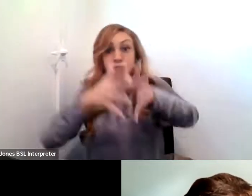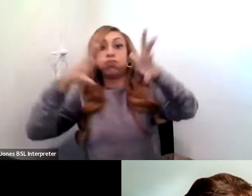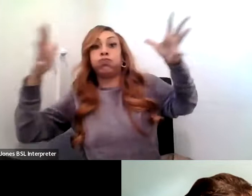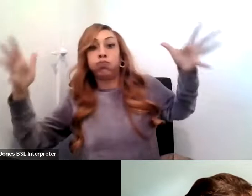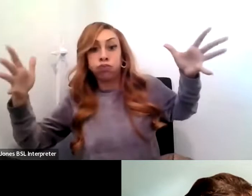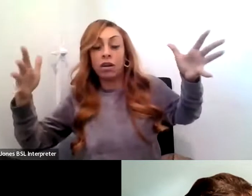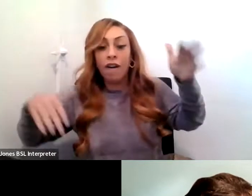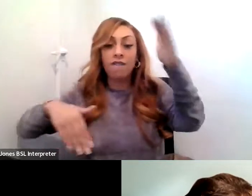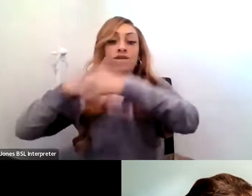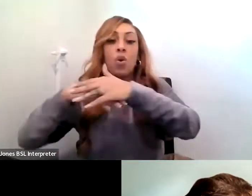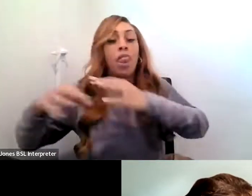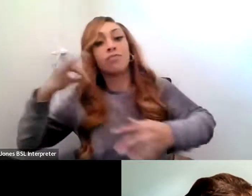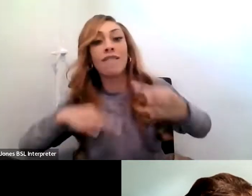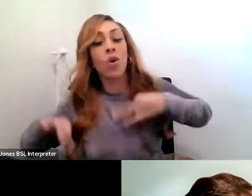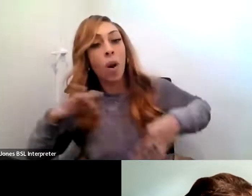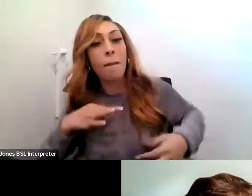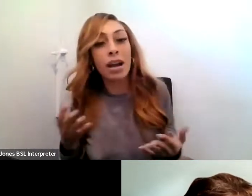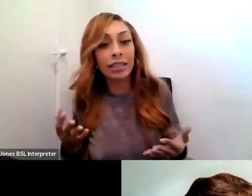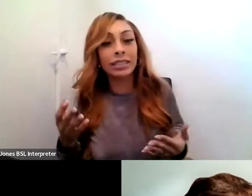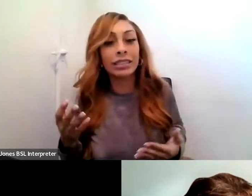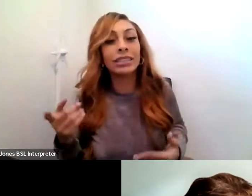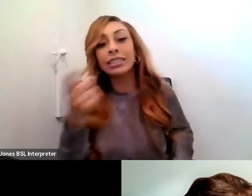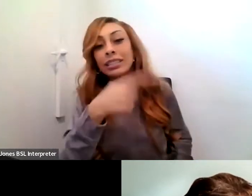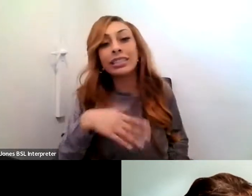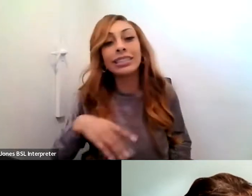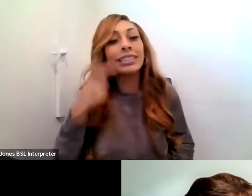but I do think that we need to be thinking about